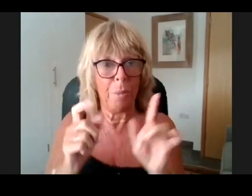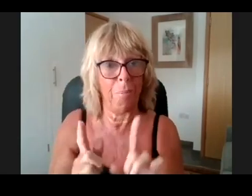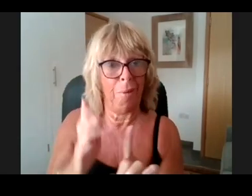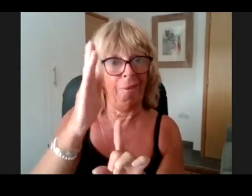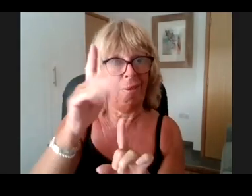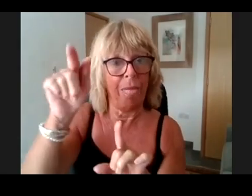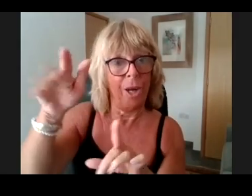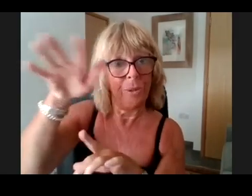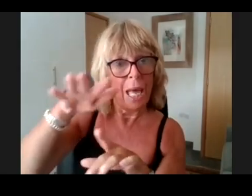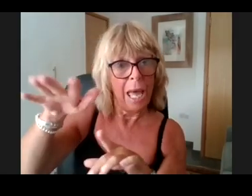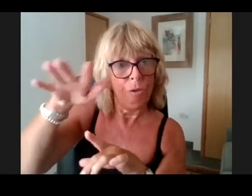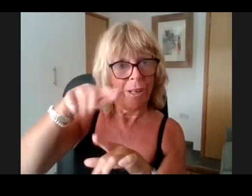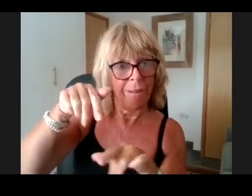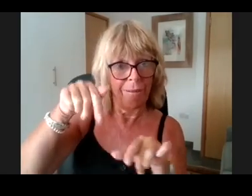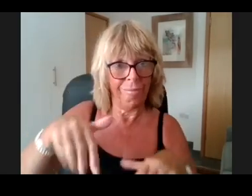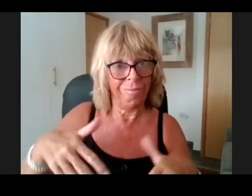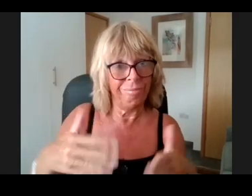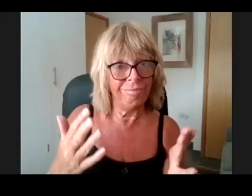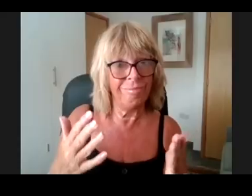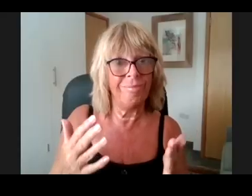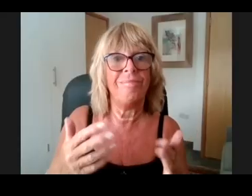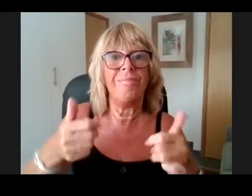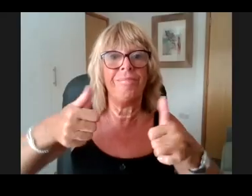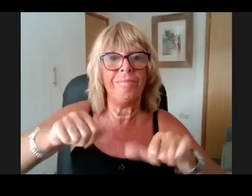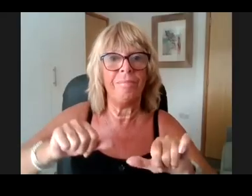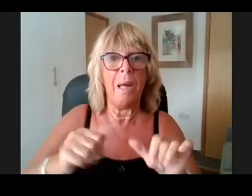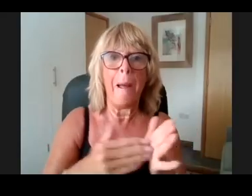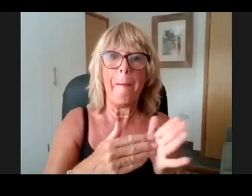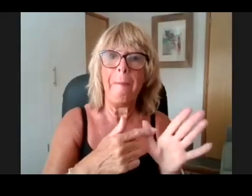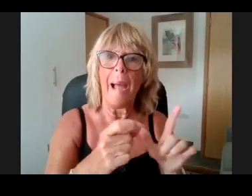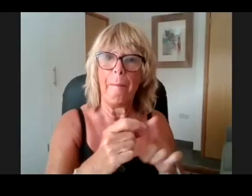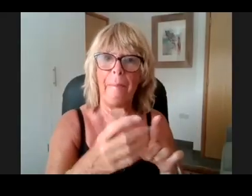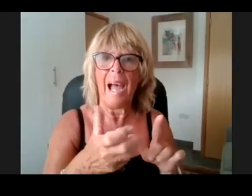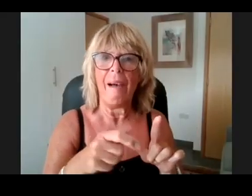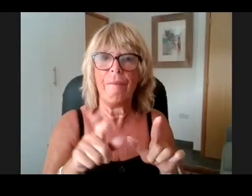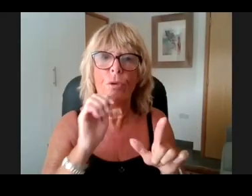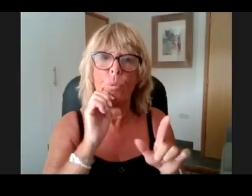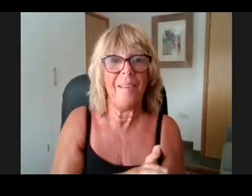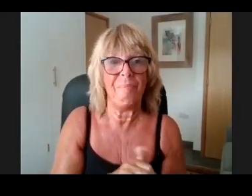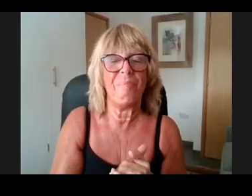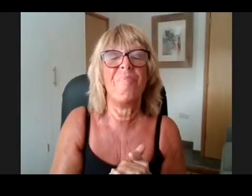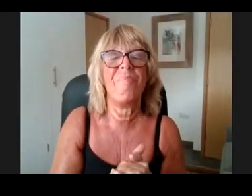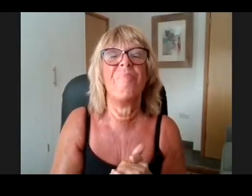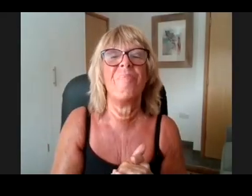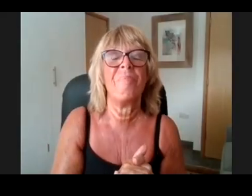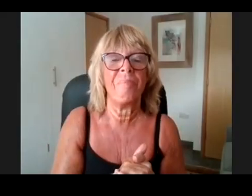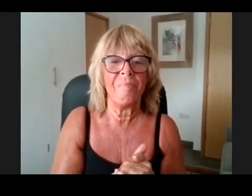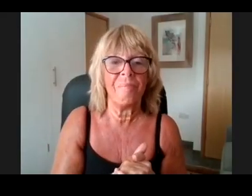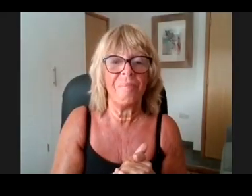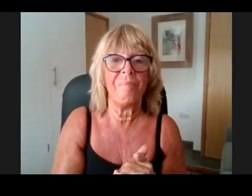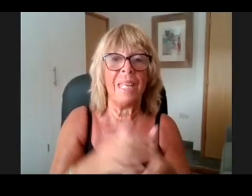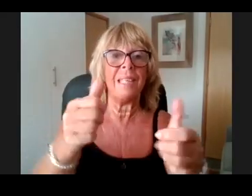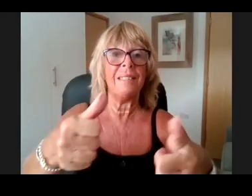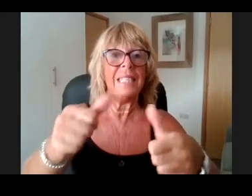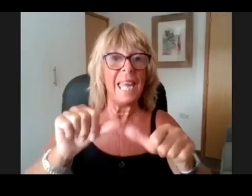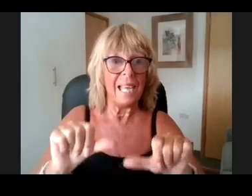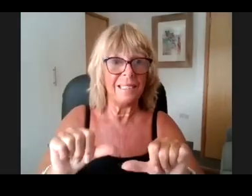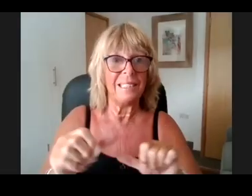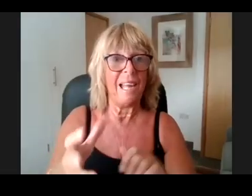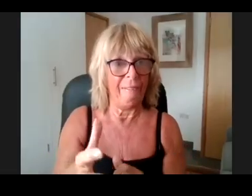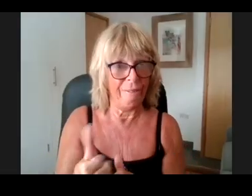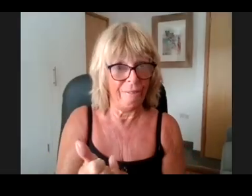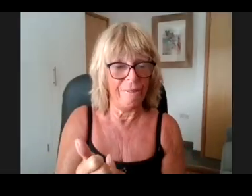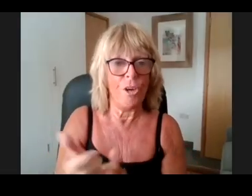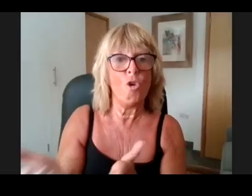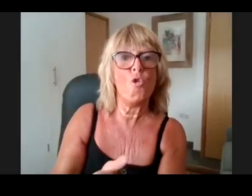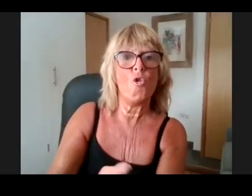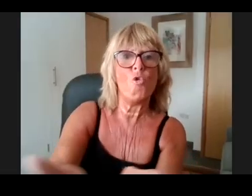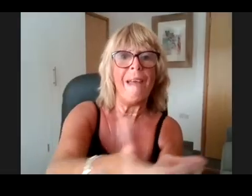Light Day we have a map about it which i'll put at the end of this the next thing we have is Refuges